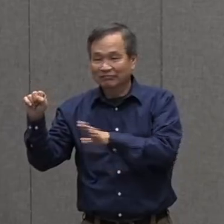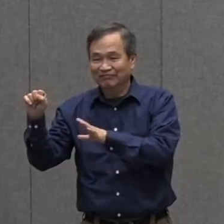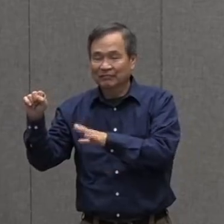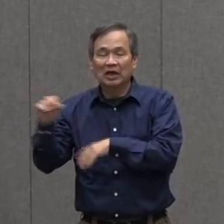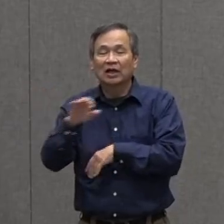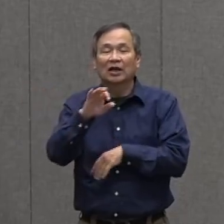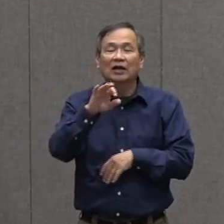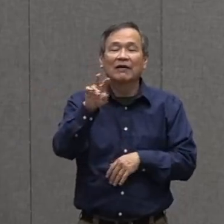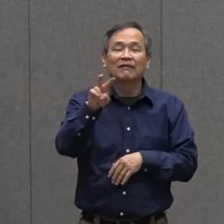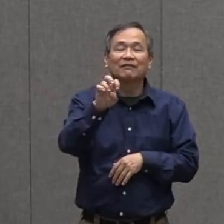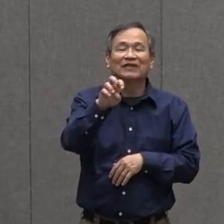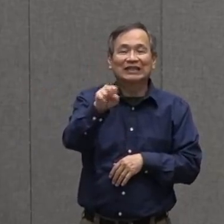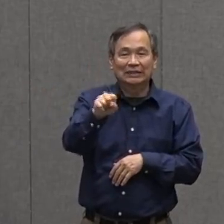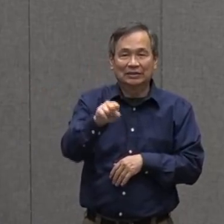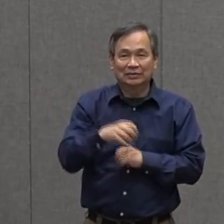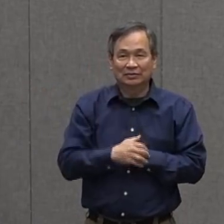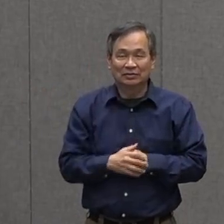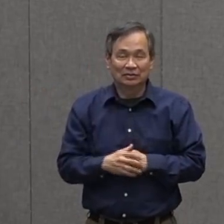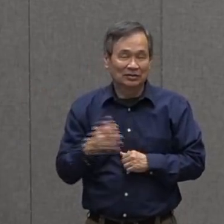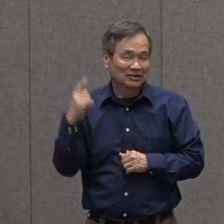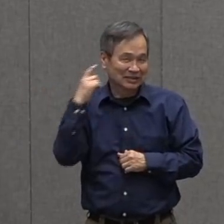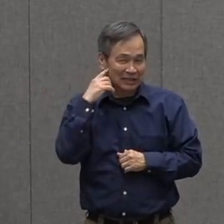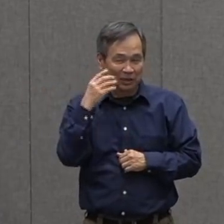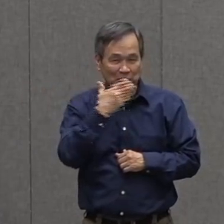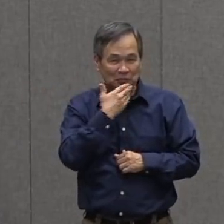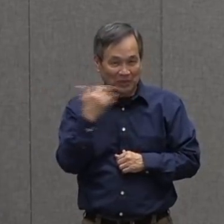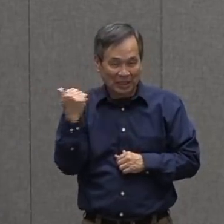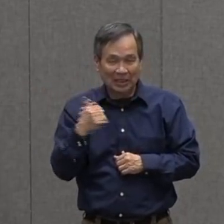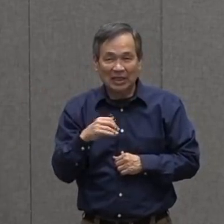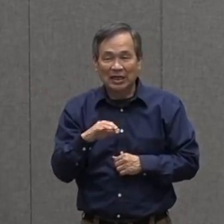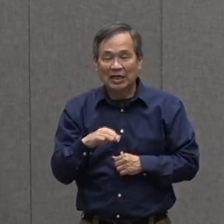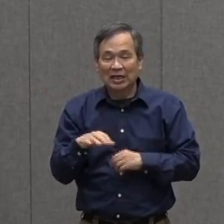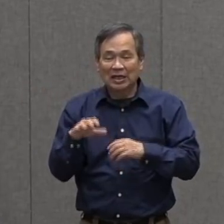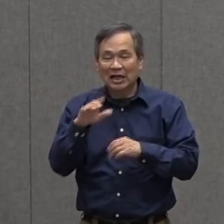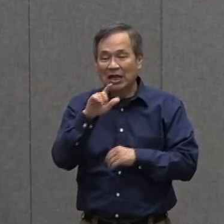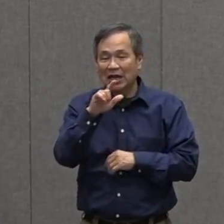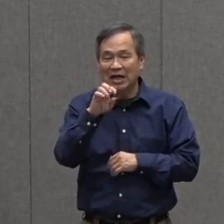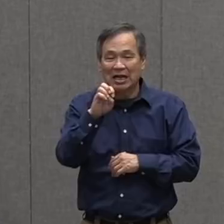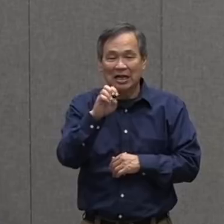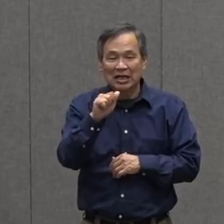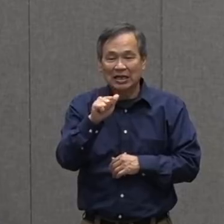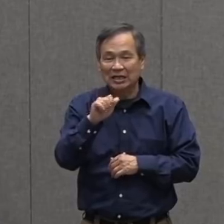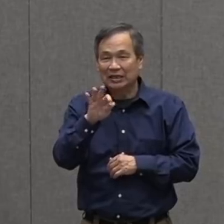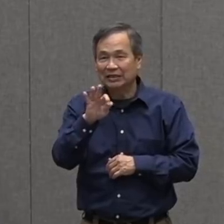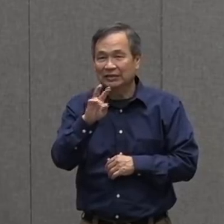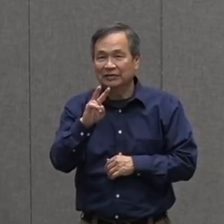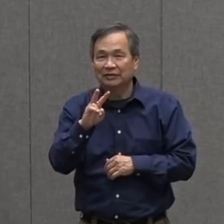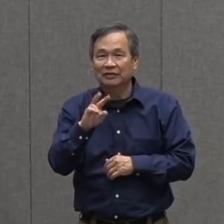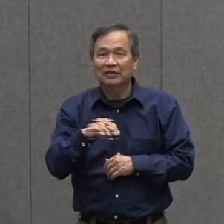Wow, that sounds prettier, doesn't it? All right, say that with me, leaves. Nice job.